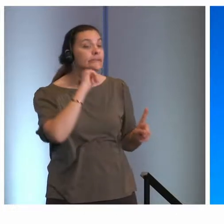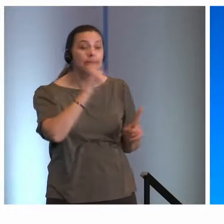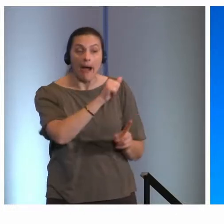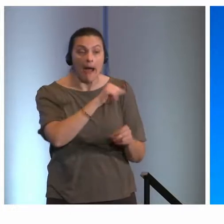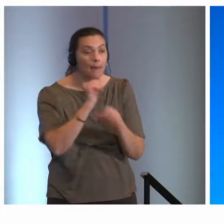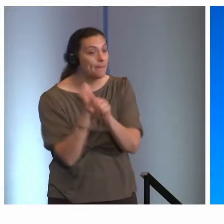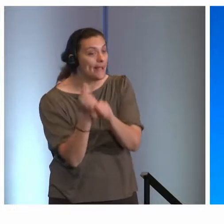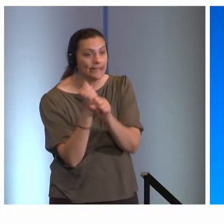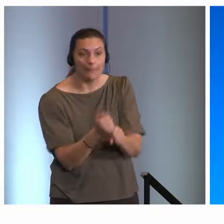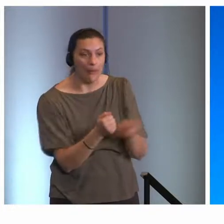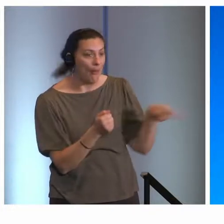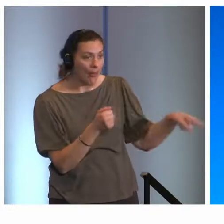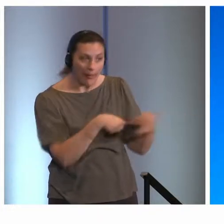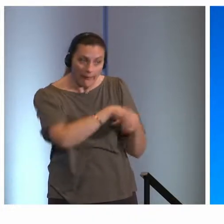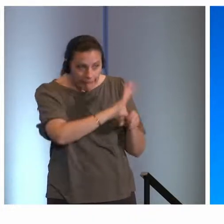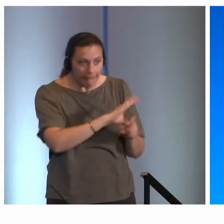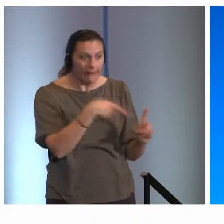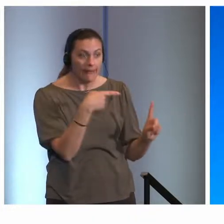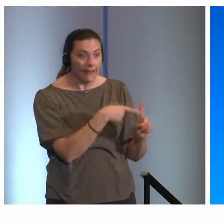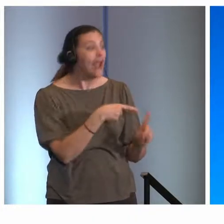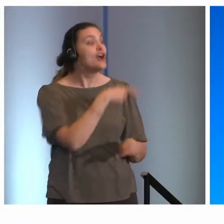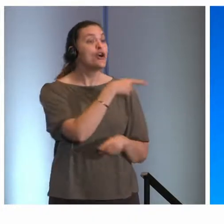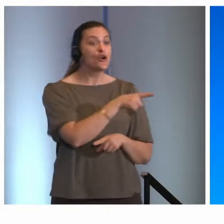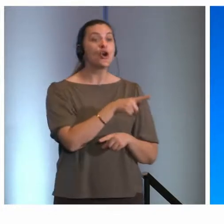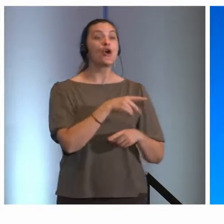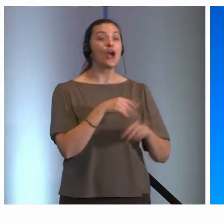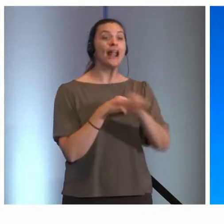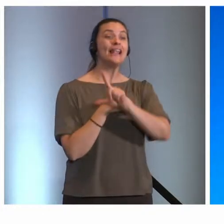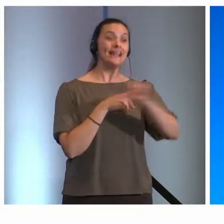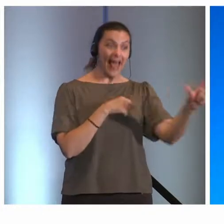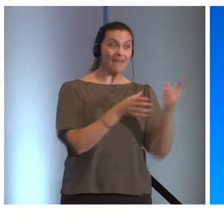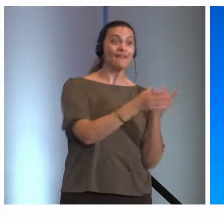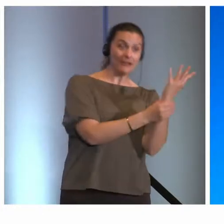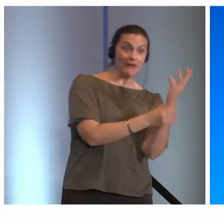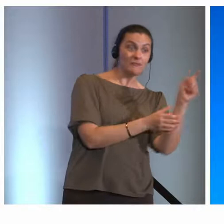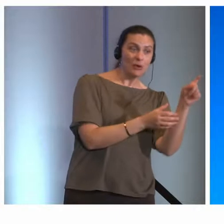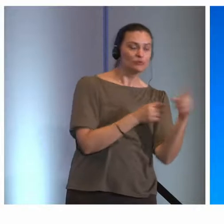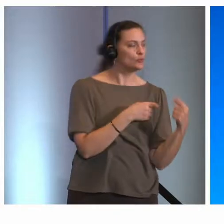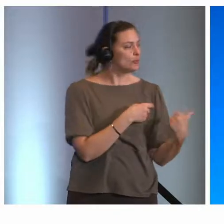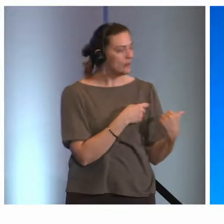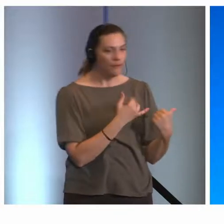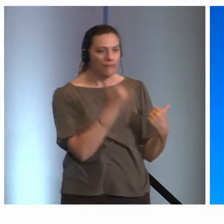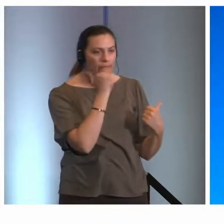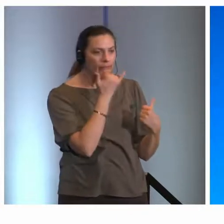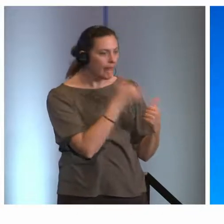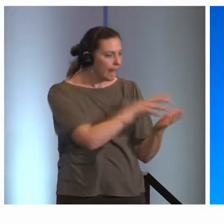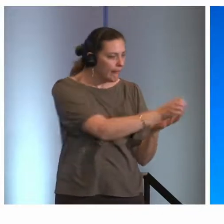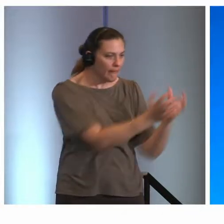Tari Hartman Squire: Take the gloves off. Danny Woodburn: She doesn't play baseball, she putting the